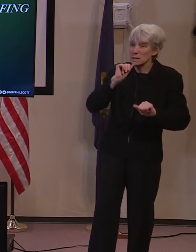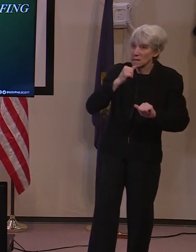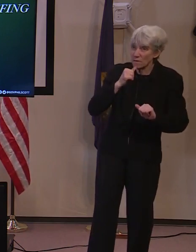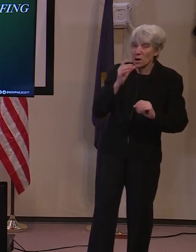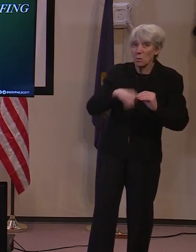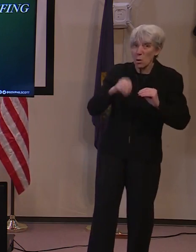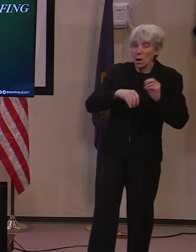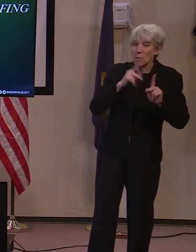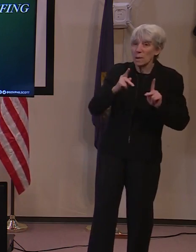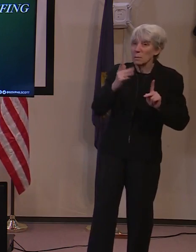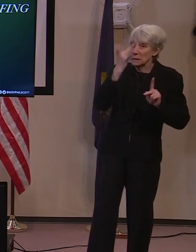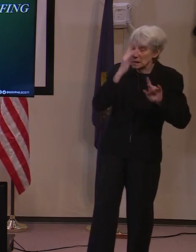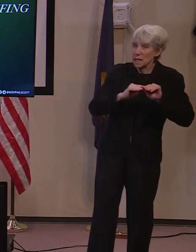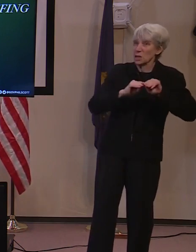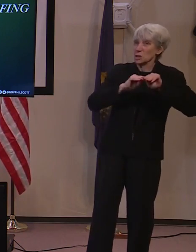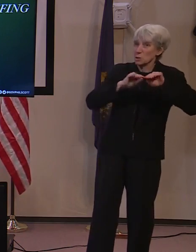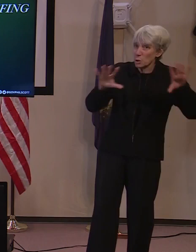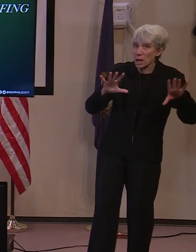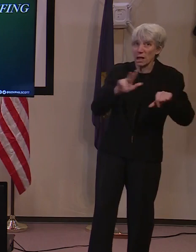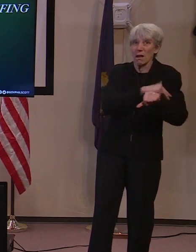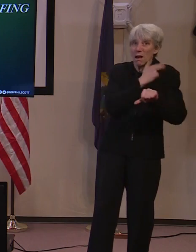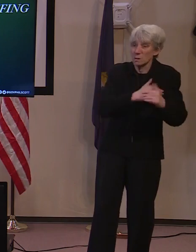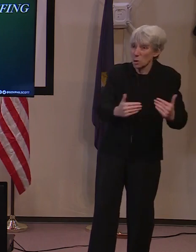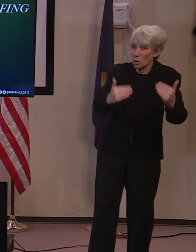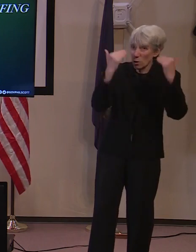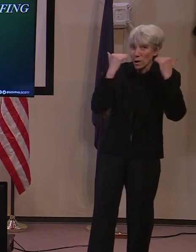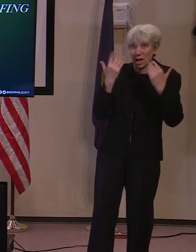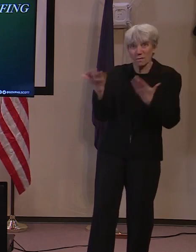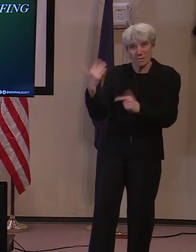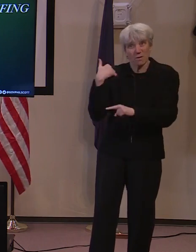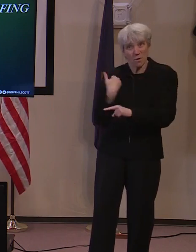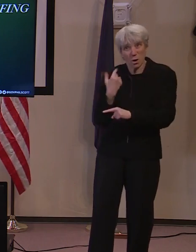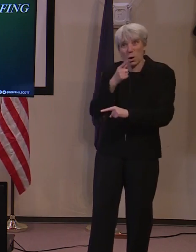significant cost. I'm asking Vermonters,